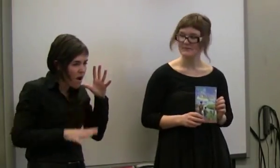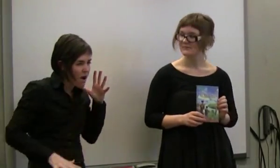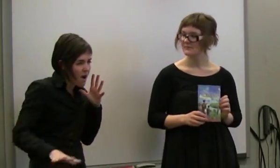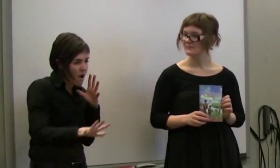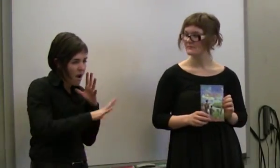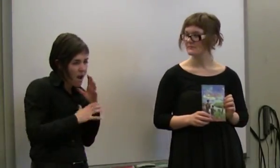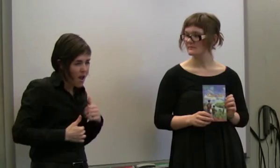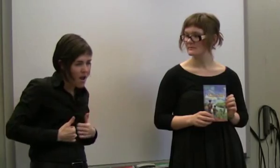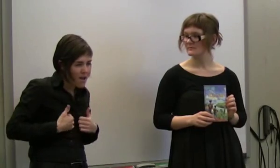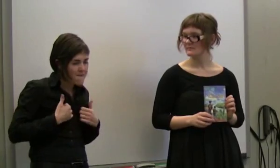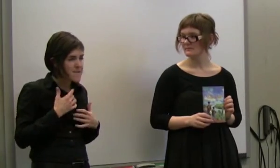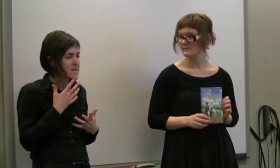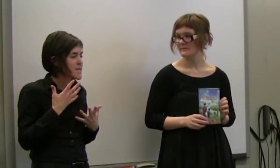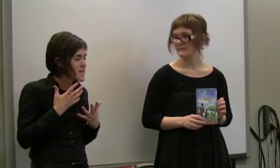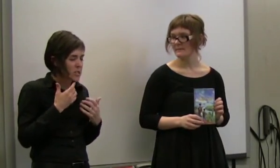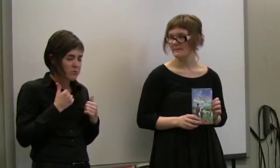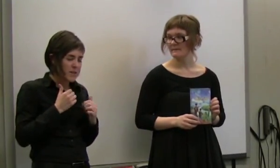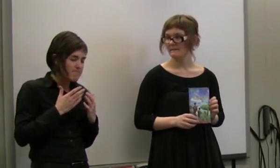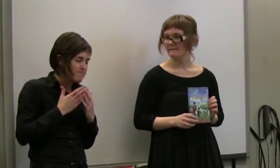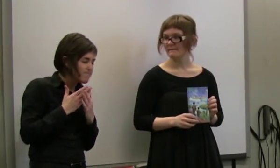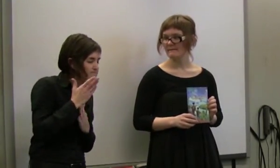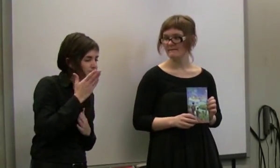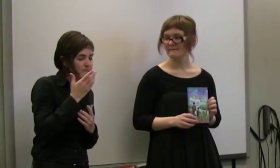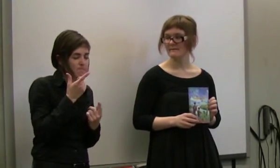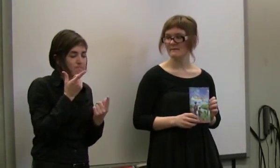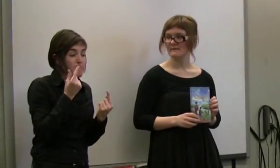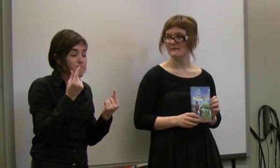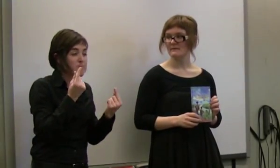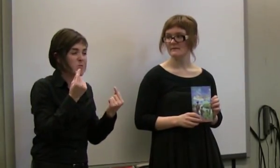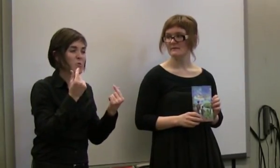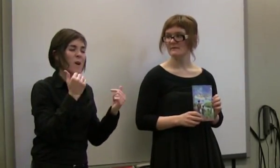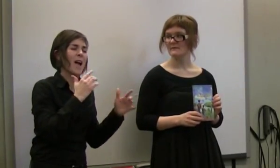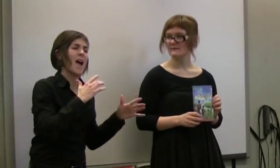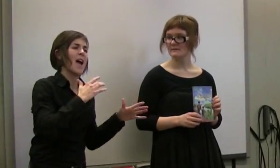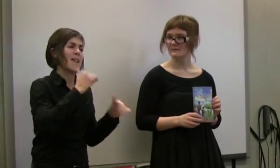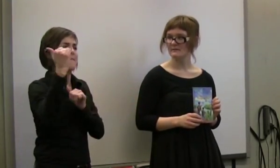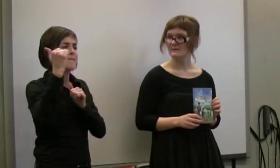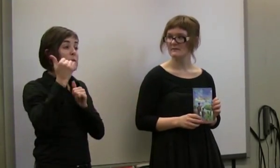They are very poor